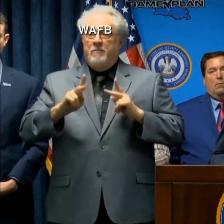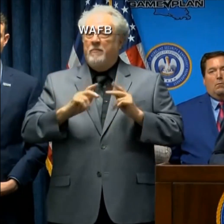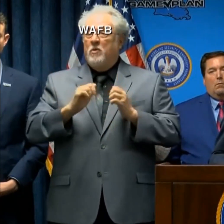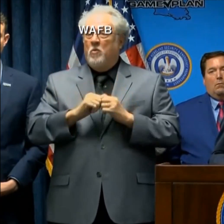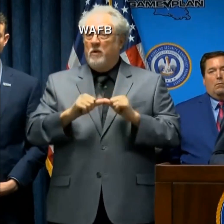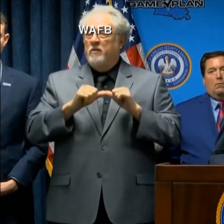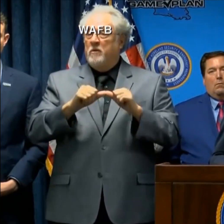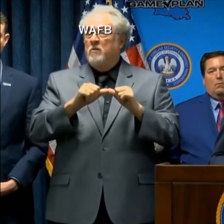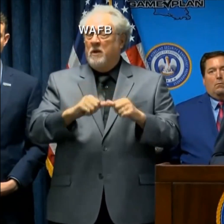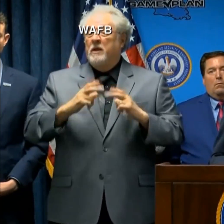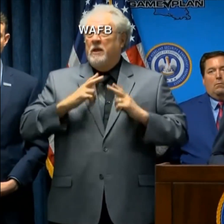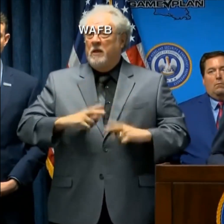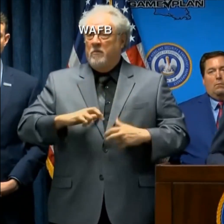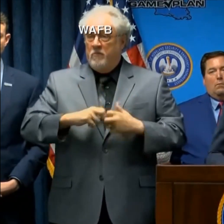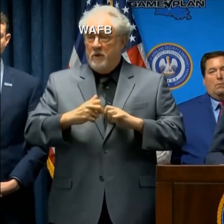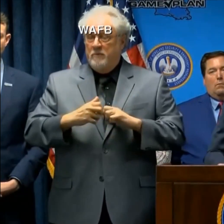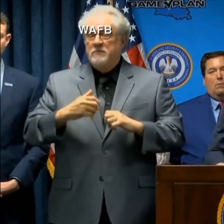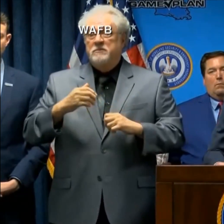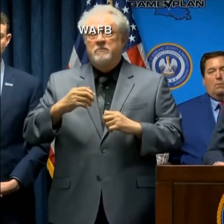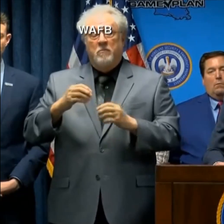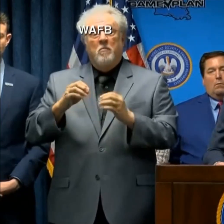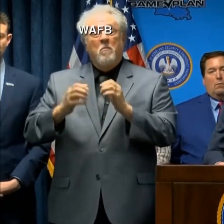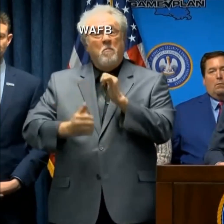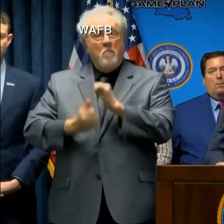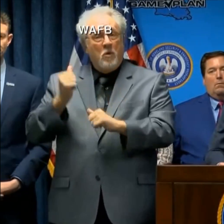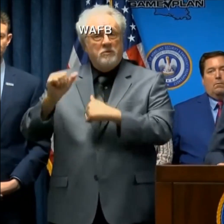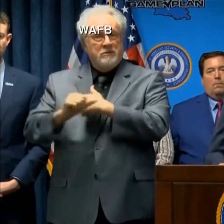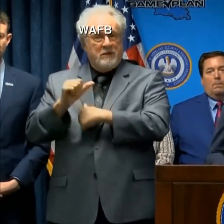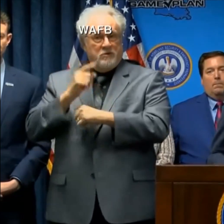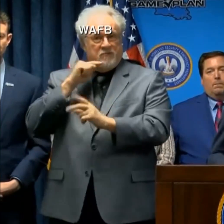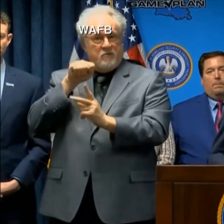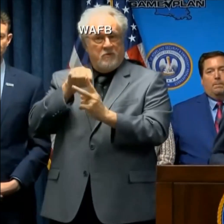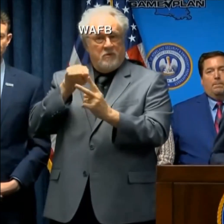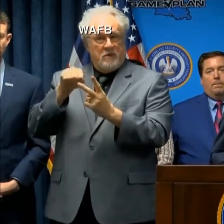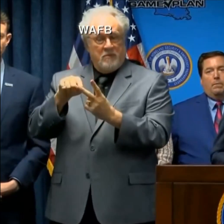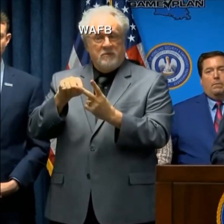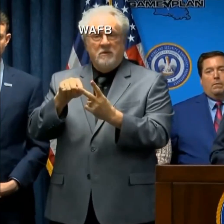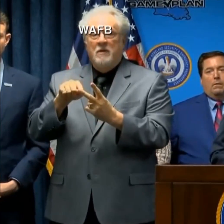are at the greatest risk but the best thing they can do is certainly stay away